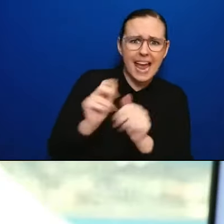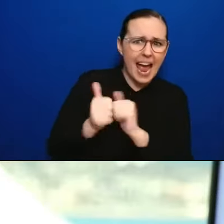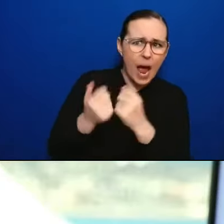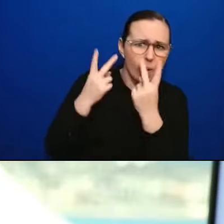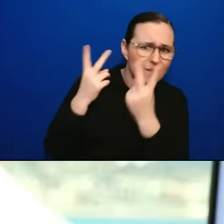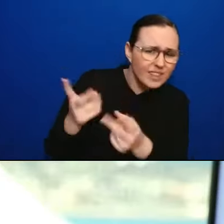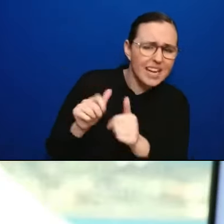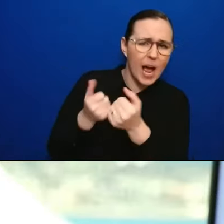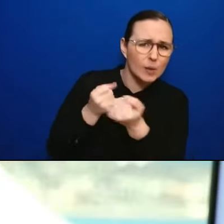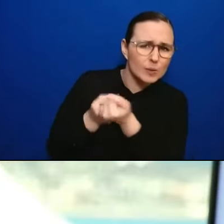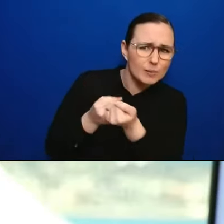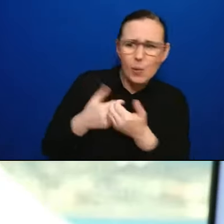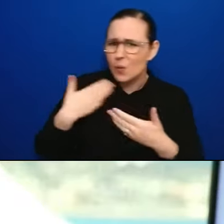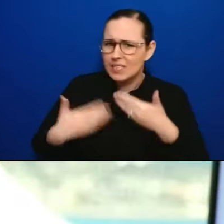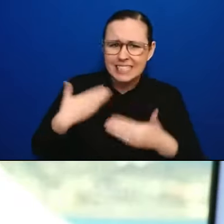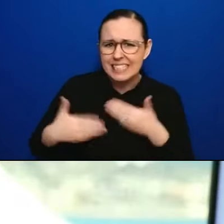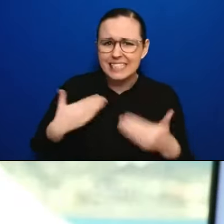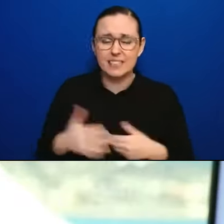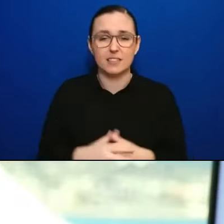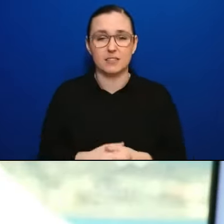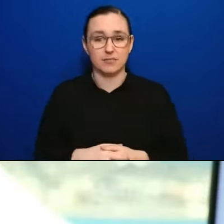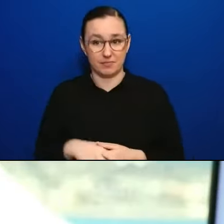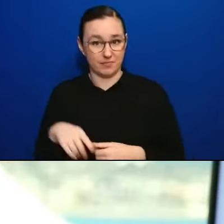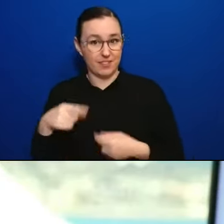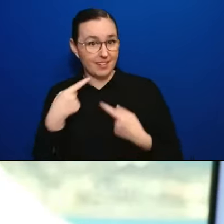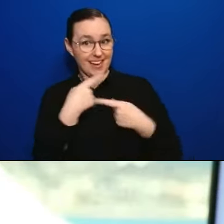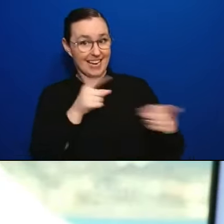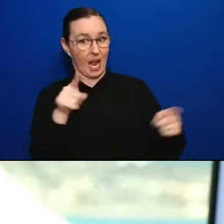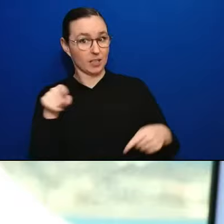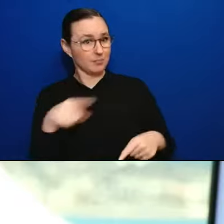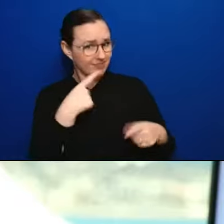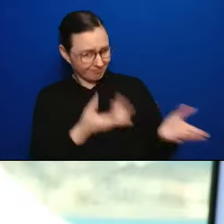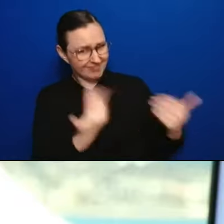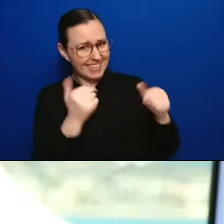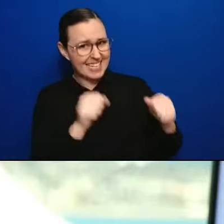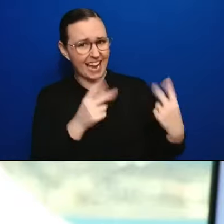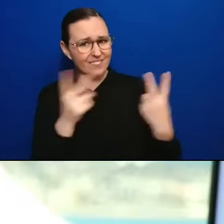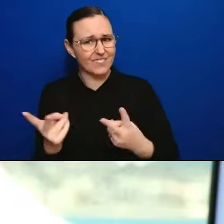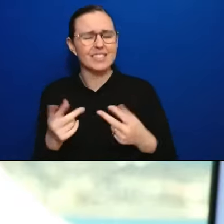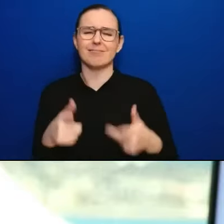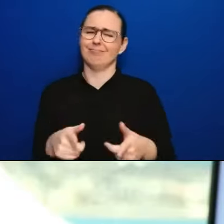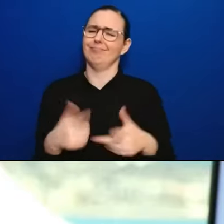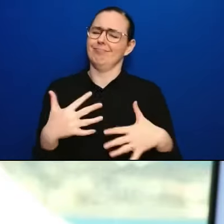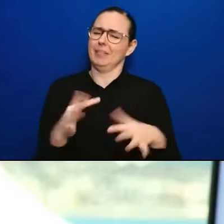care. And the announcements made bAndy Dr. Henry are gratifying for